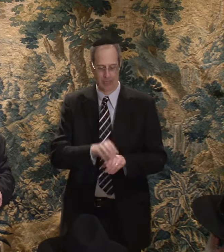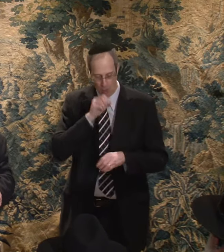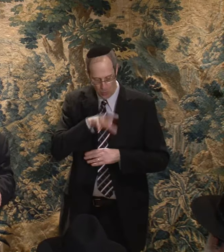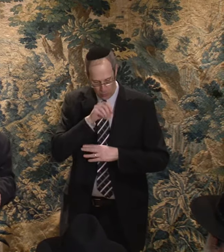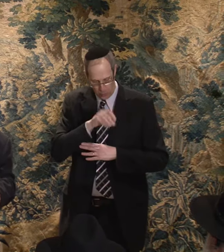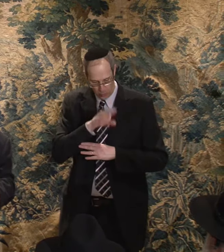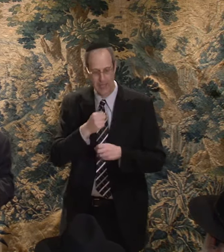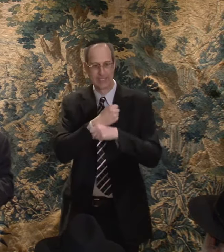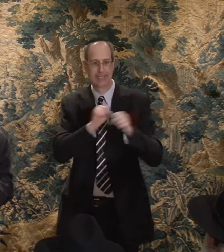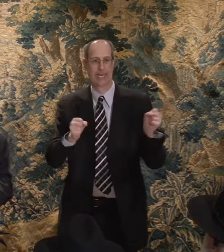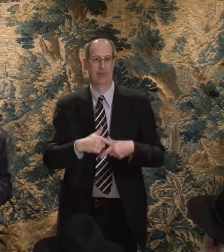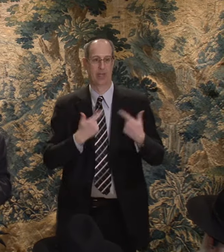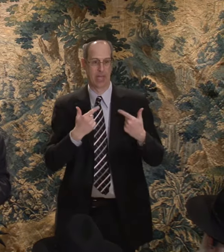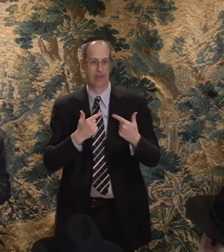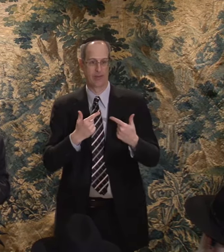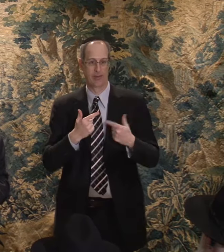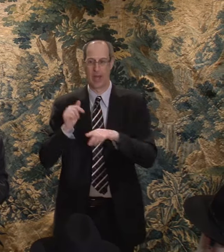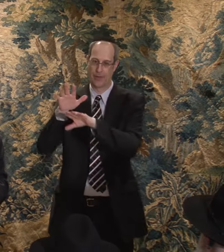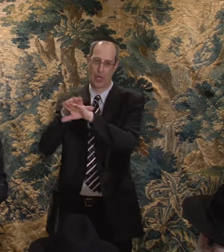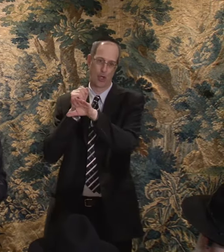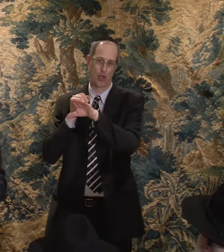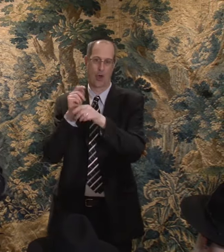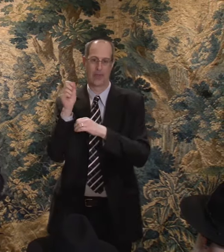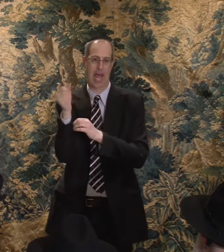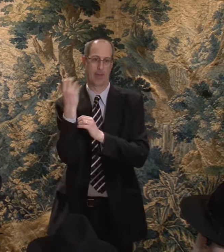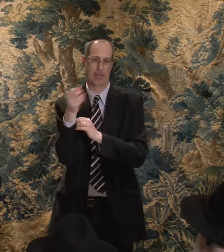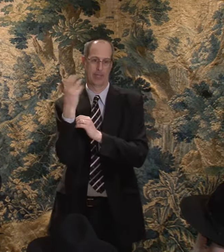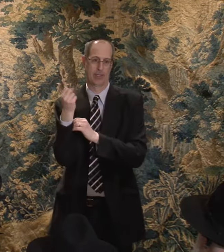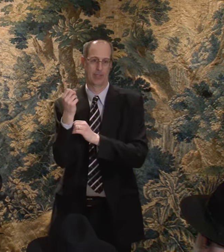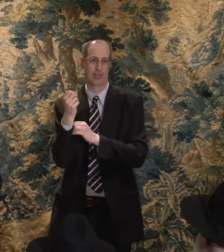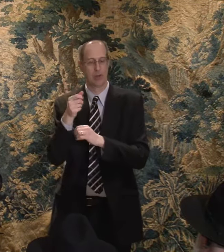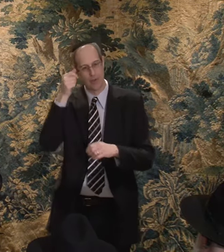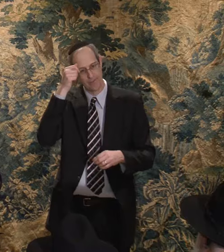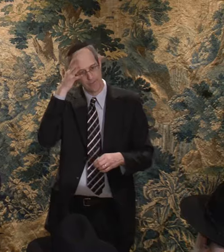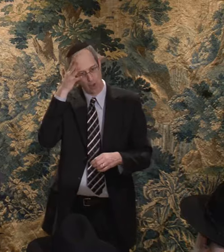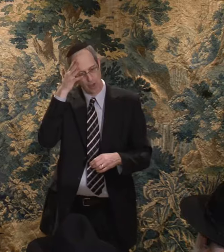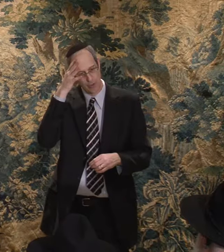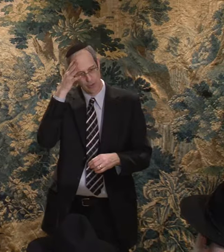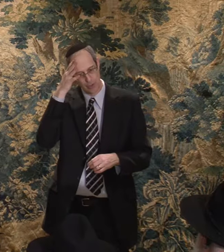ambulance and they saved his life so the father the father of this boy